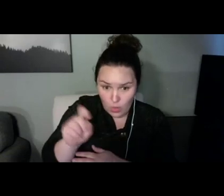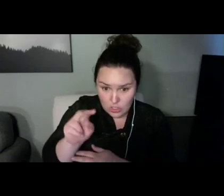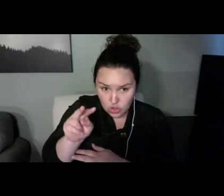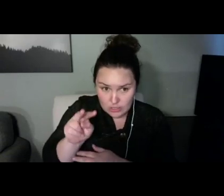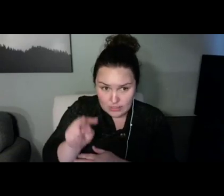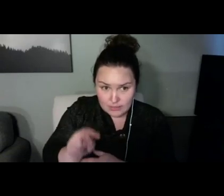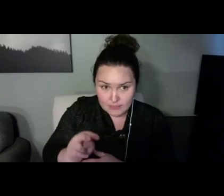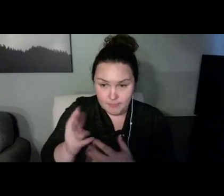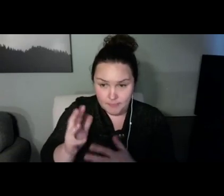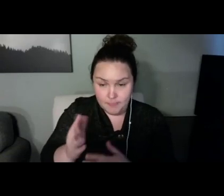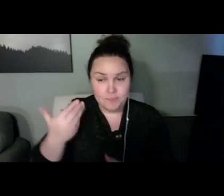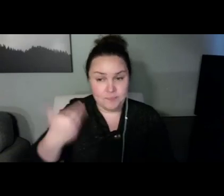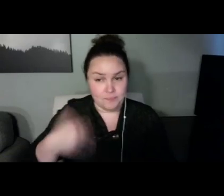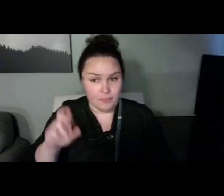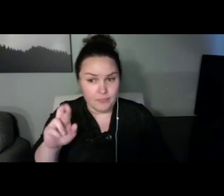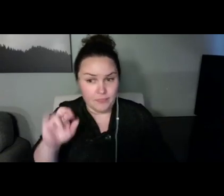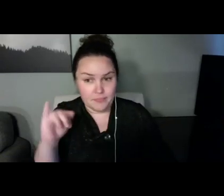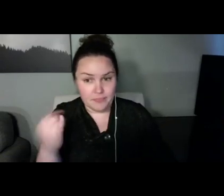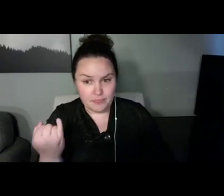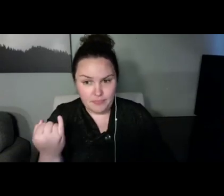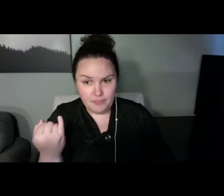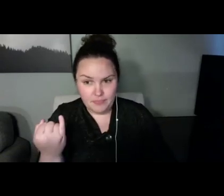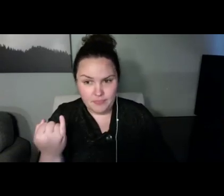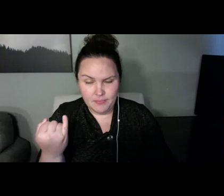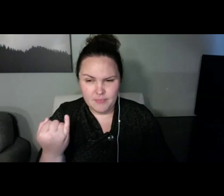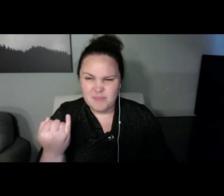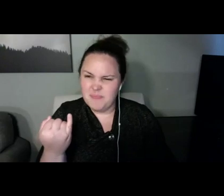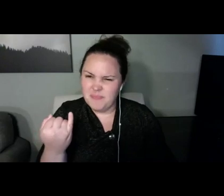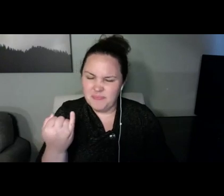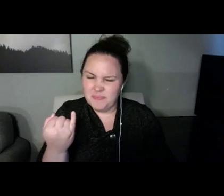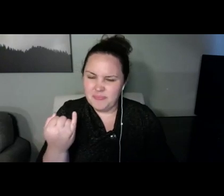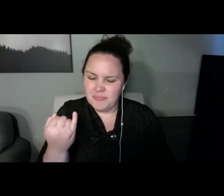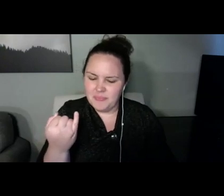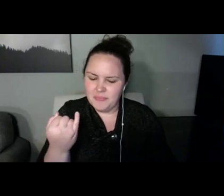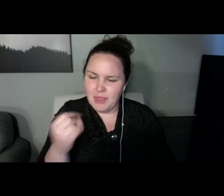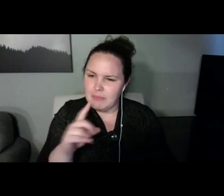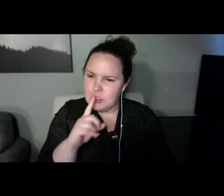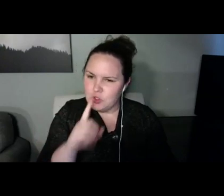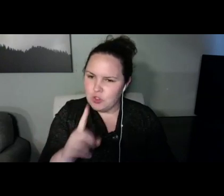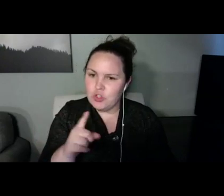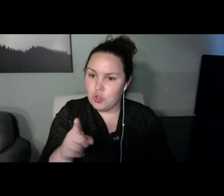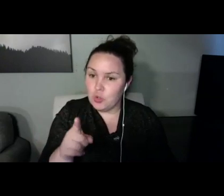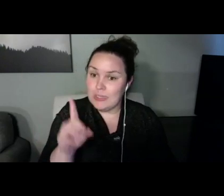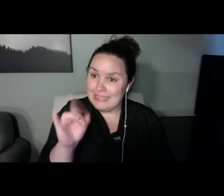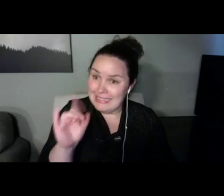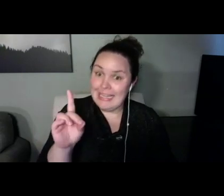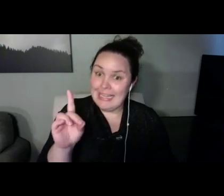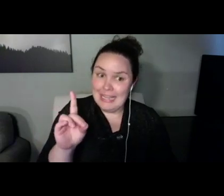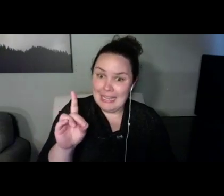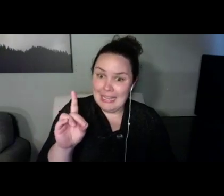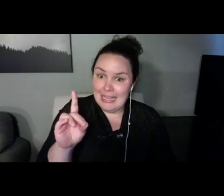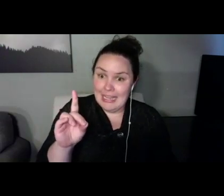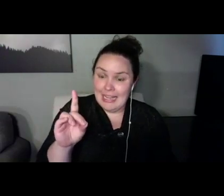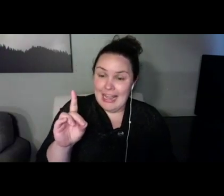This is RJ. I'm sure you have had to deal with a 7 10 split before.